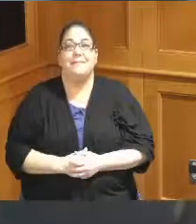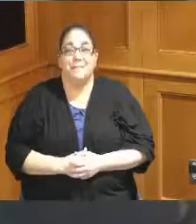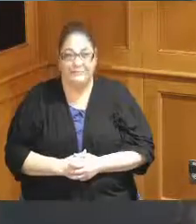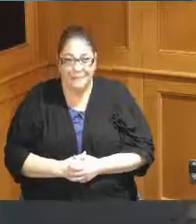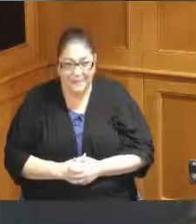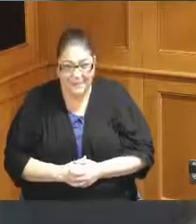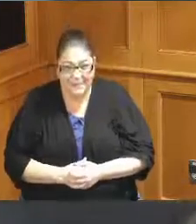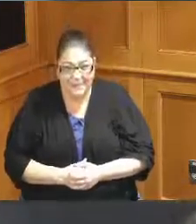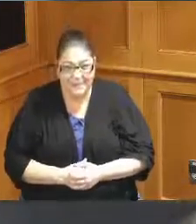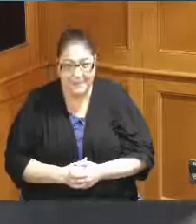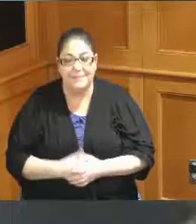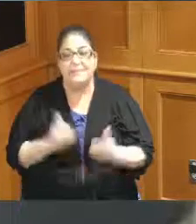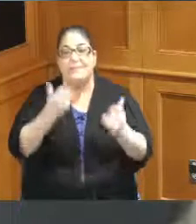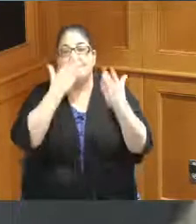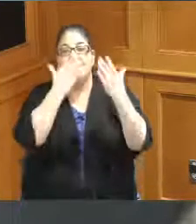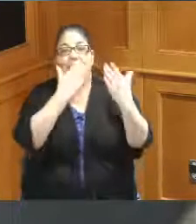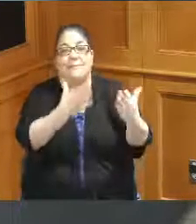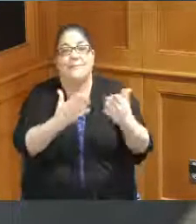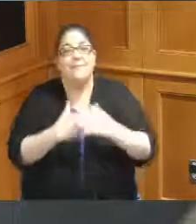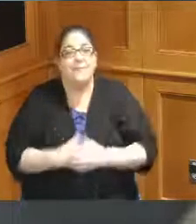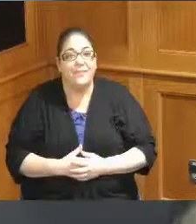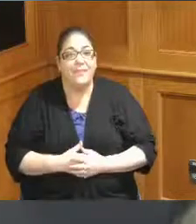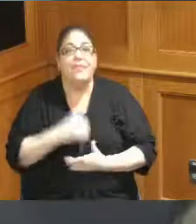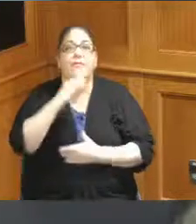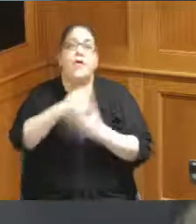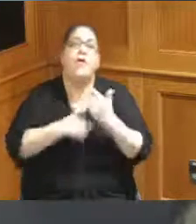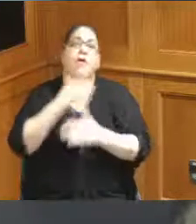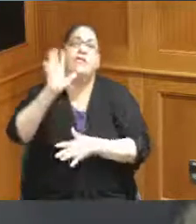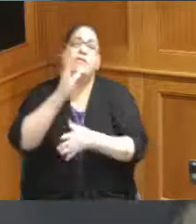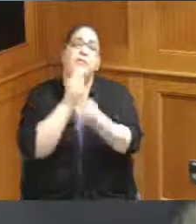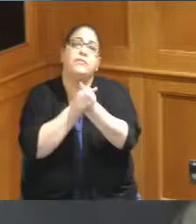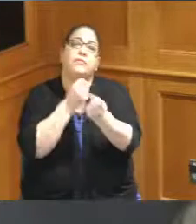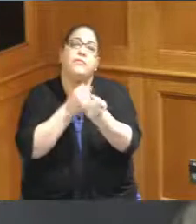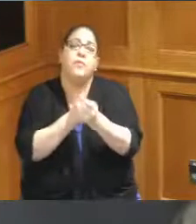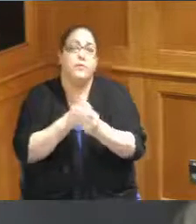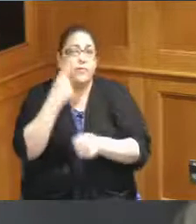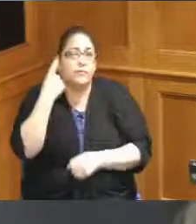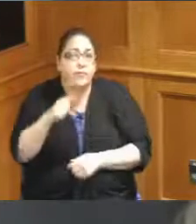and I do want to thank you for all of your support of the basketball and then